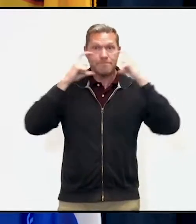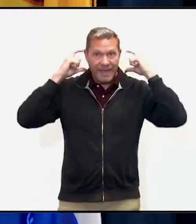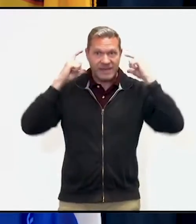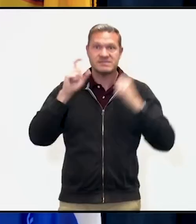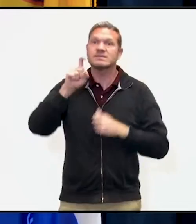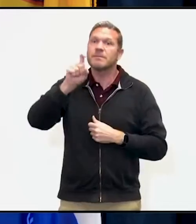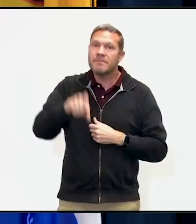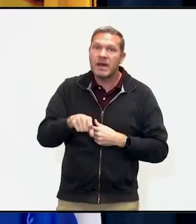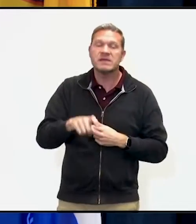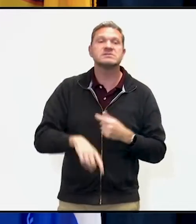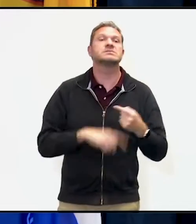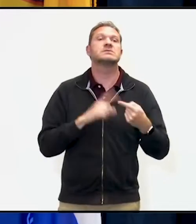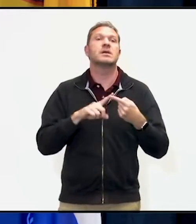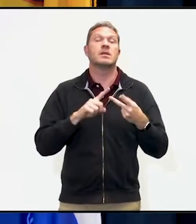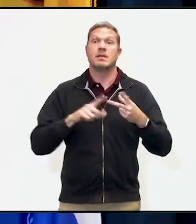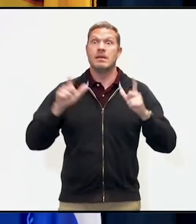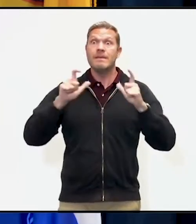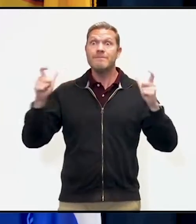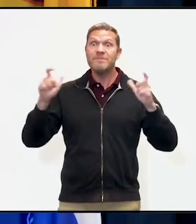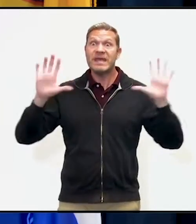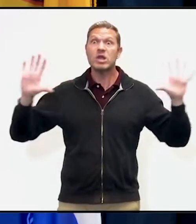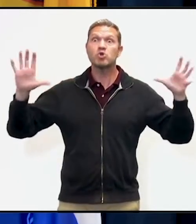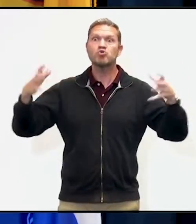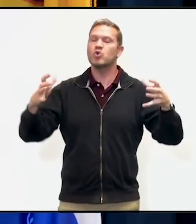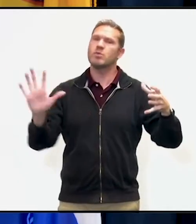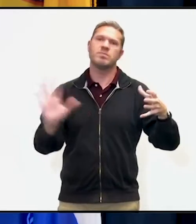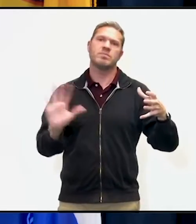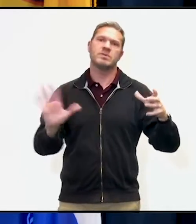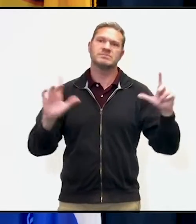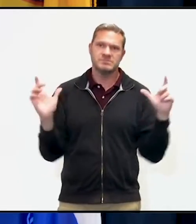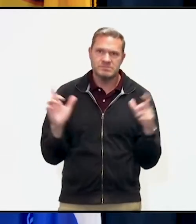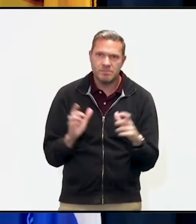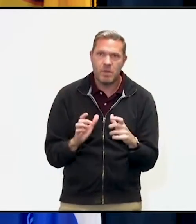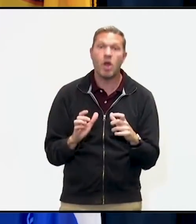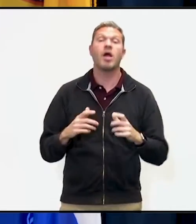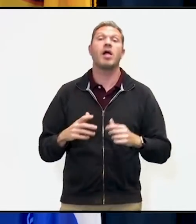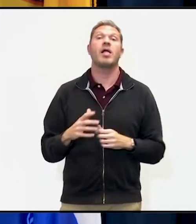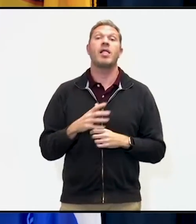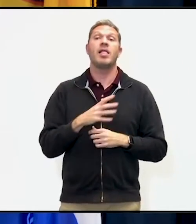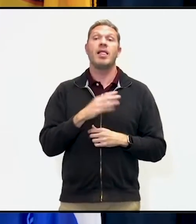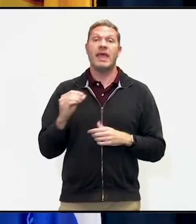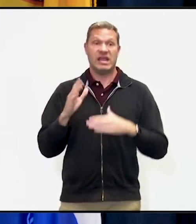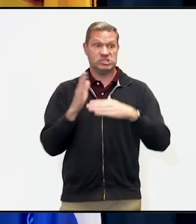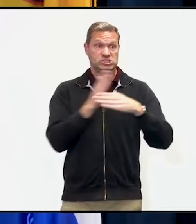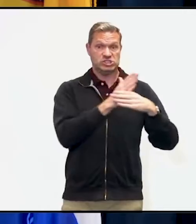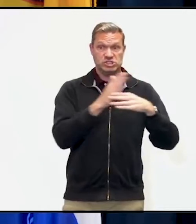not gathering in large groups, that we are meeting in sharing spaces with those in our